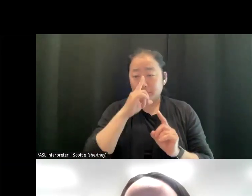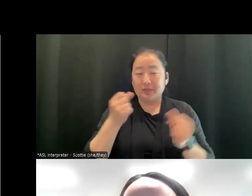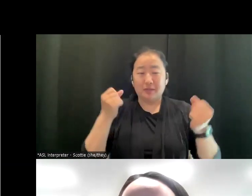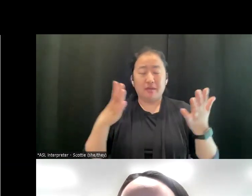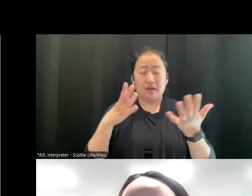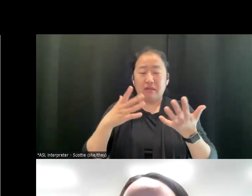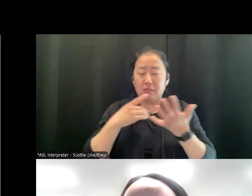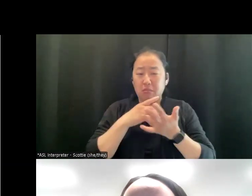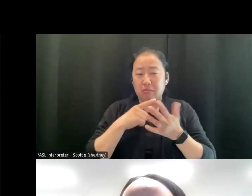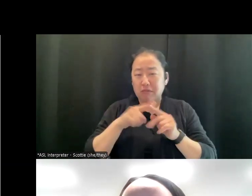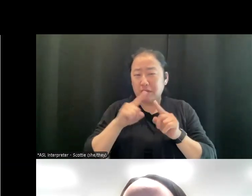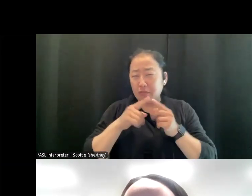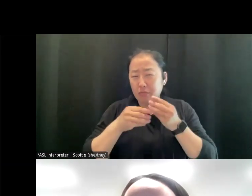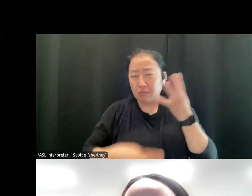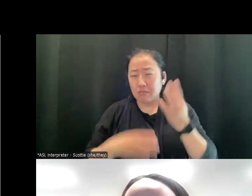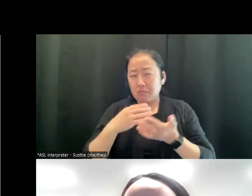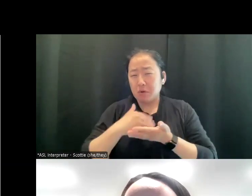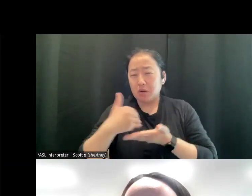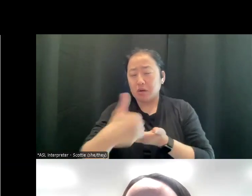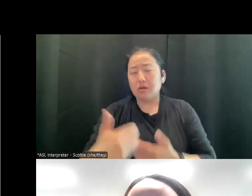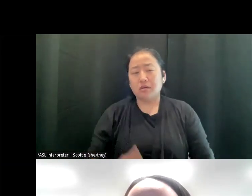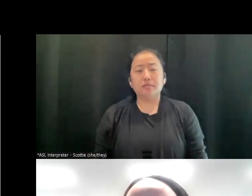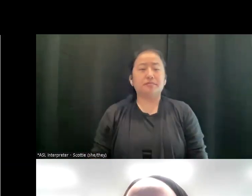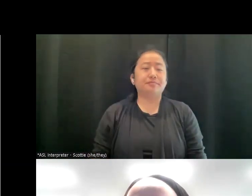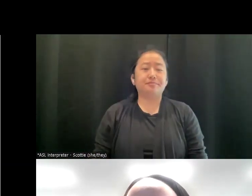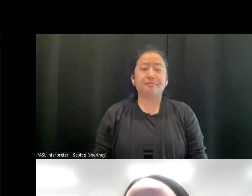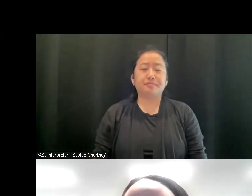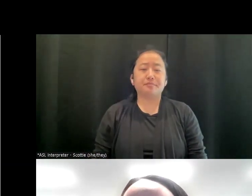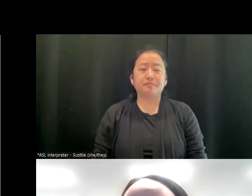the next couple slides we want to kind of give you some ideas and some things to keep in the back of